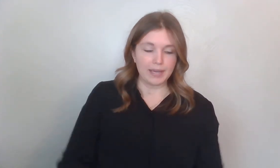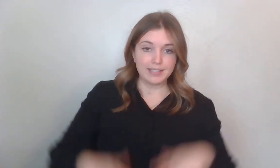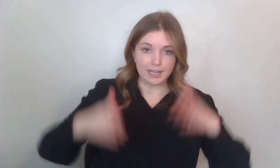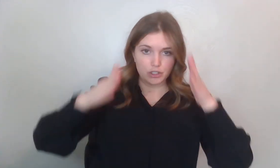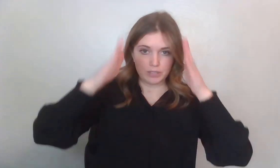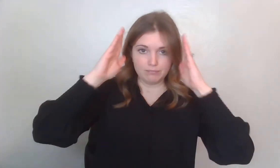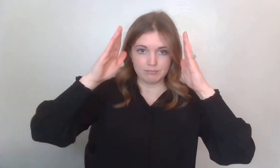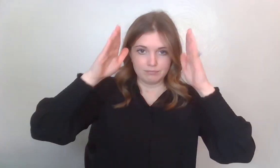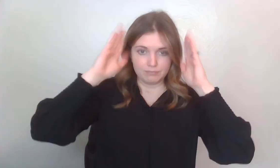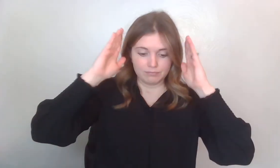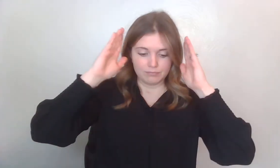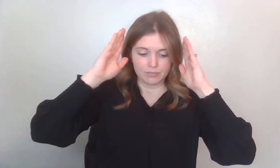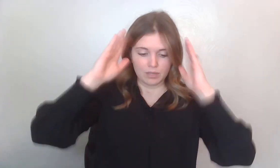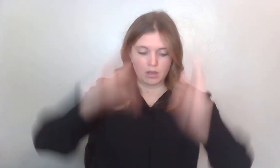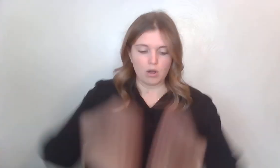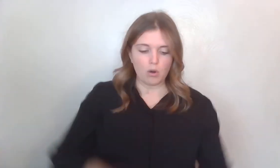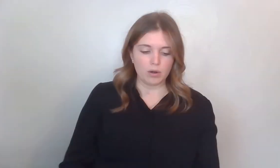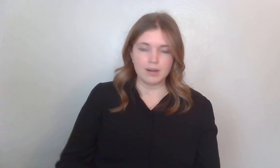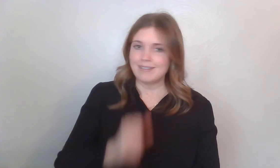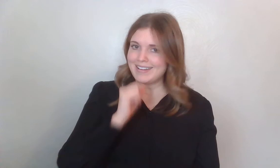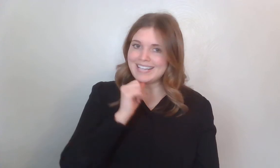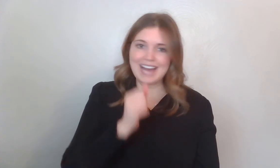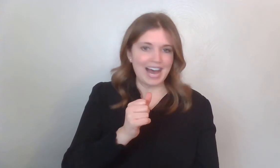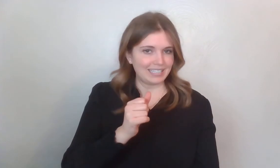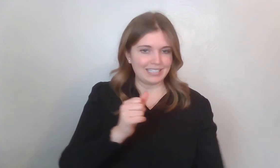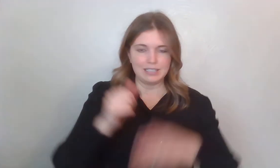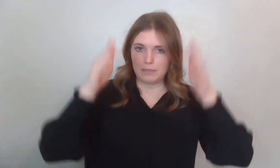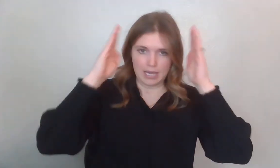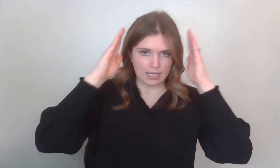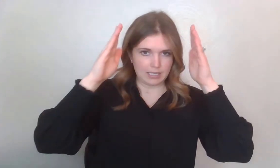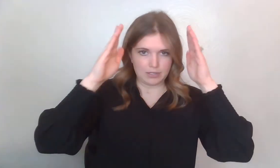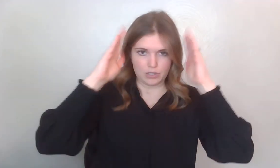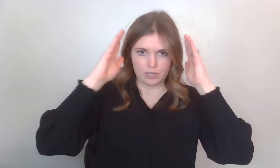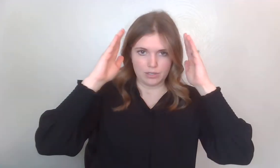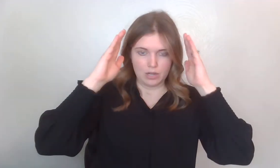PAY ATTENTION or NOT PAYING ATTENTION